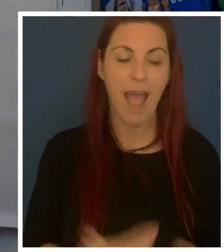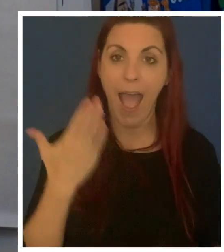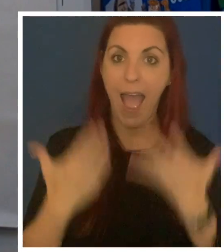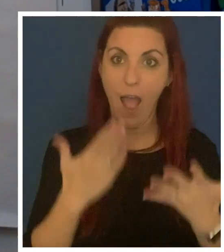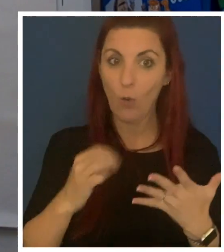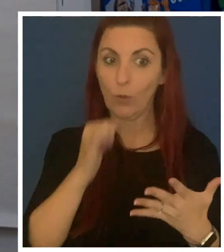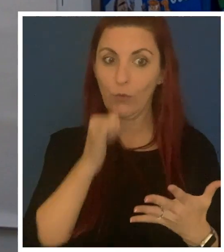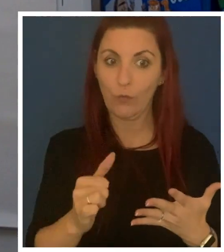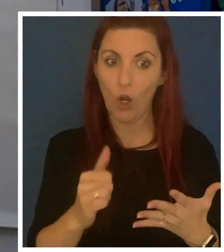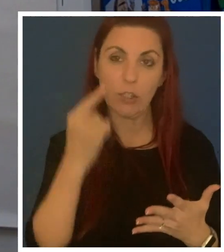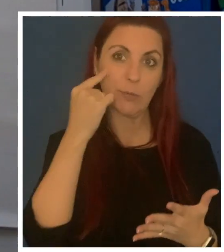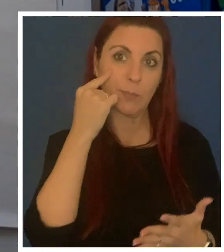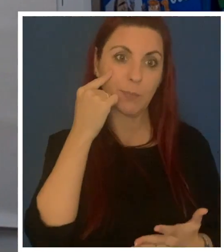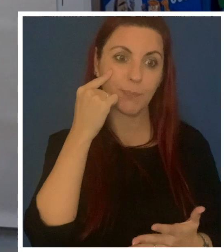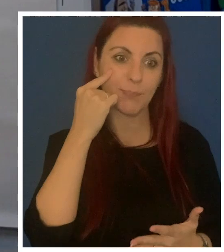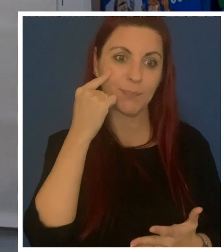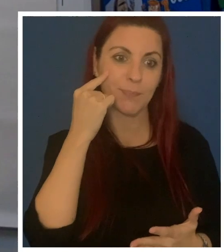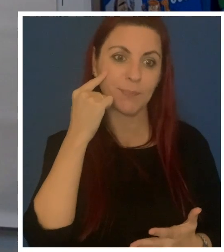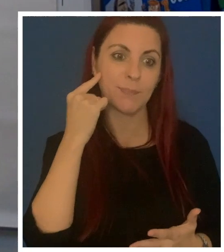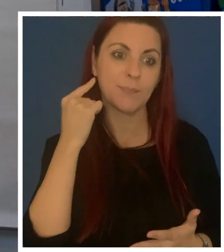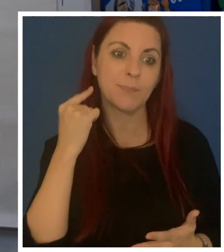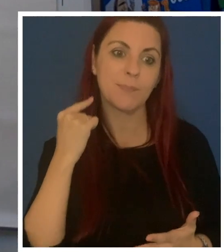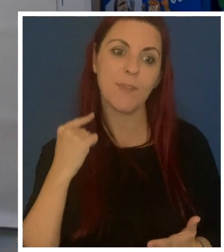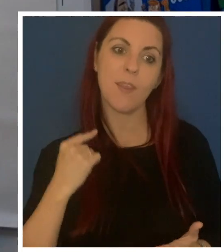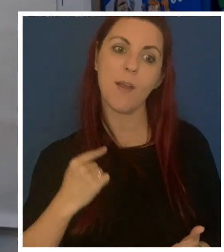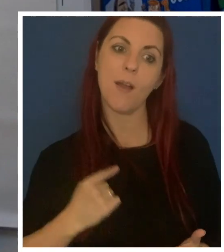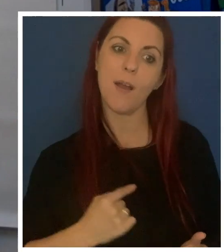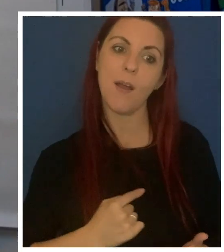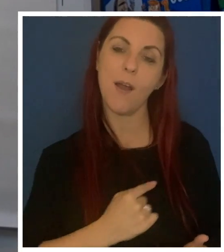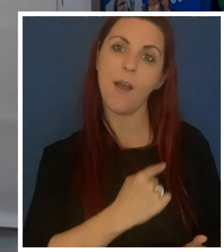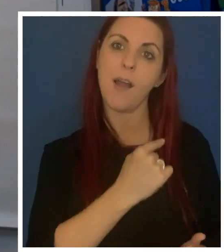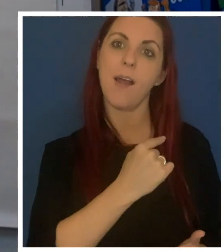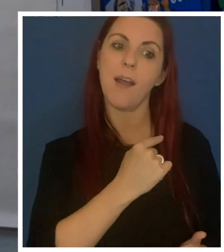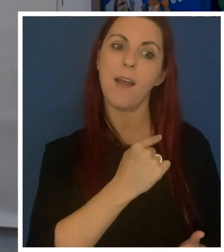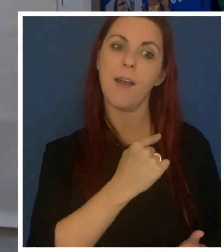starts here at the end of his big smile, comes down like that and up to the other side.